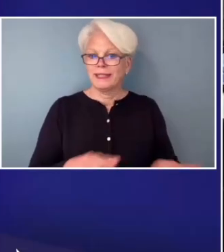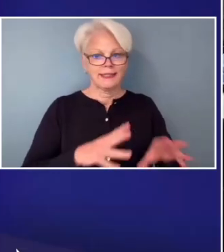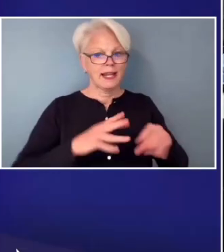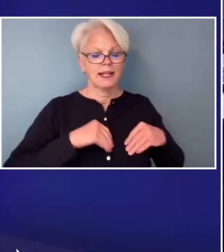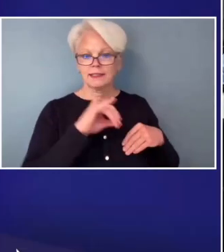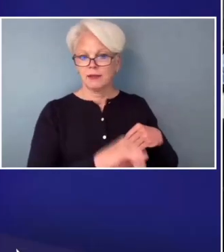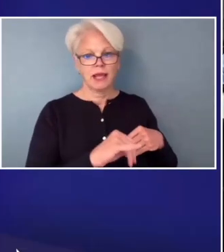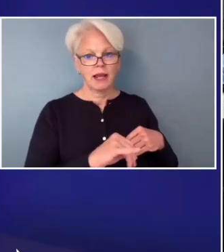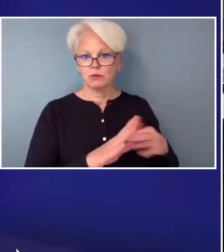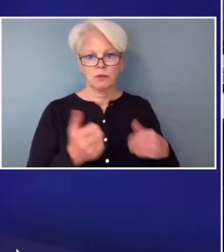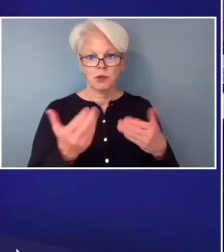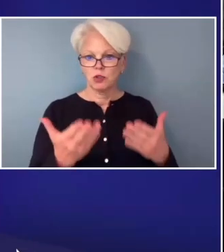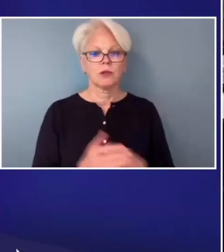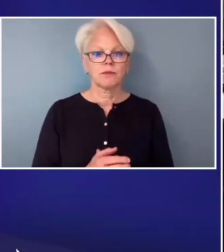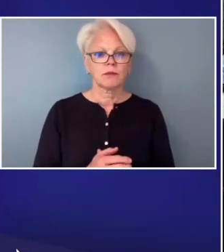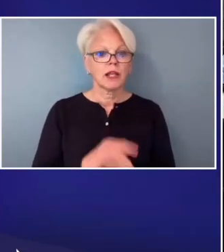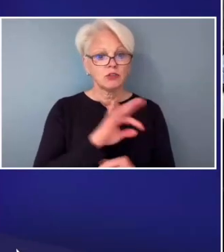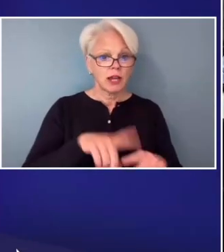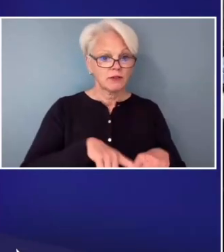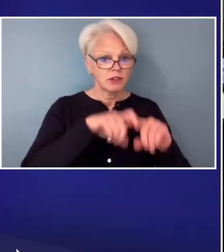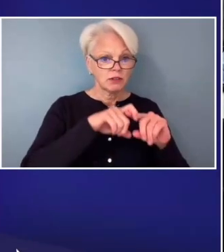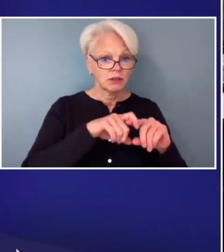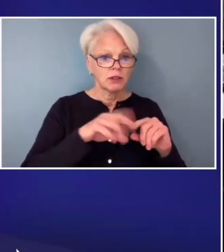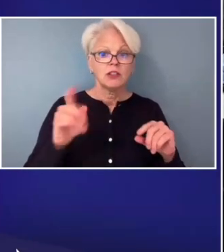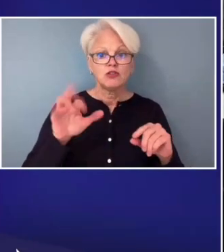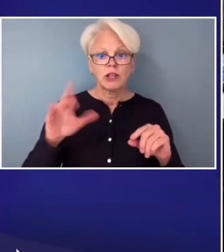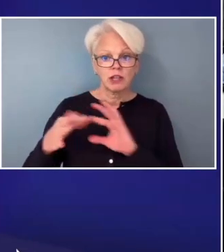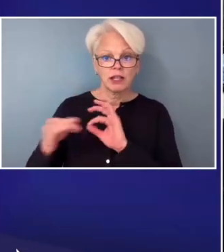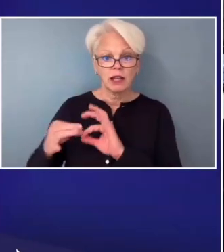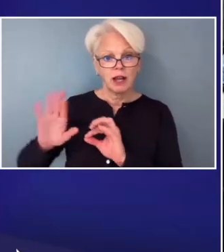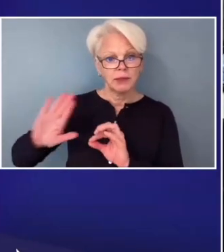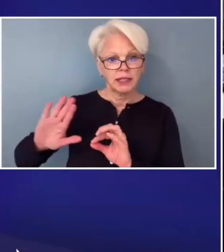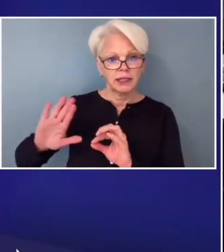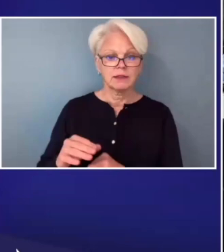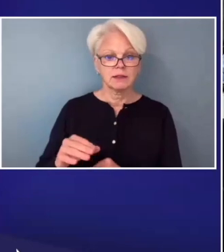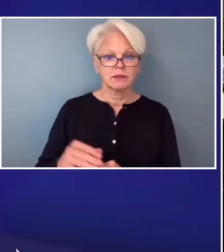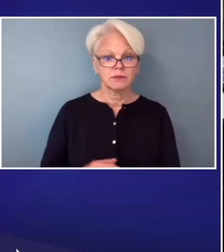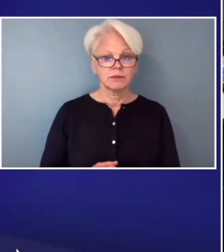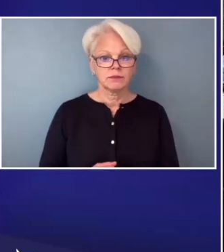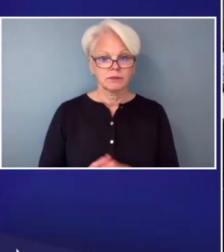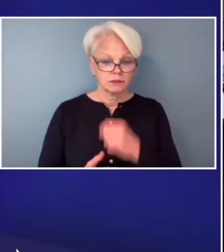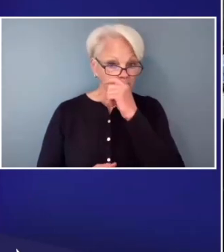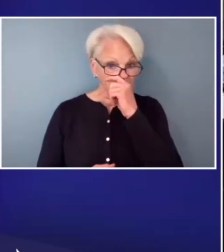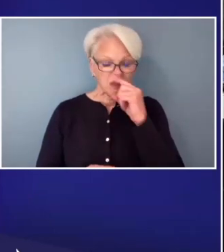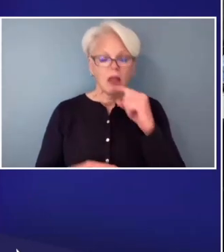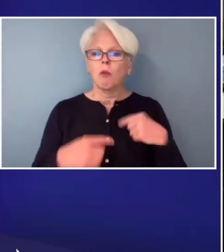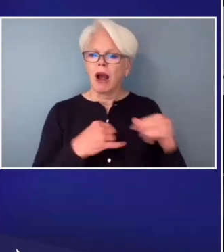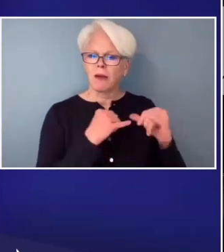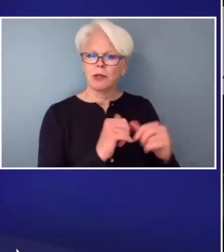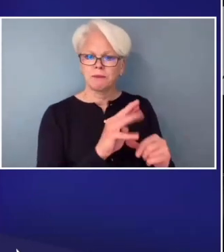Jeff, if we might pause there, Jeffrey has a comment on his. Jeffrey, please. I think I'm kind of like where Michael is at. where kind of I, where are we going?